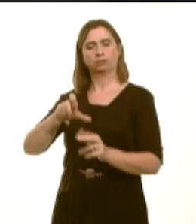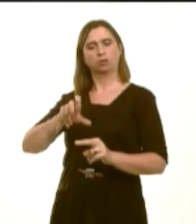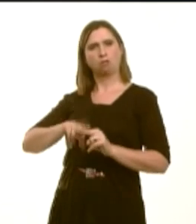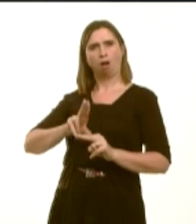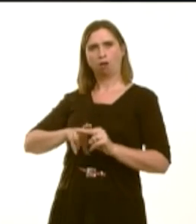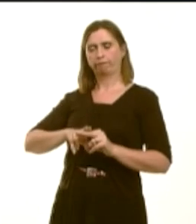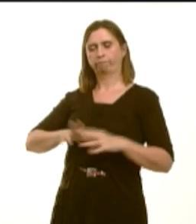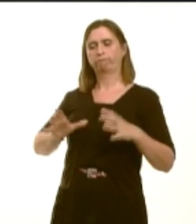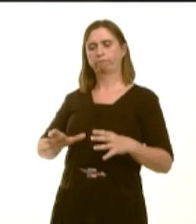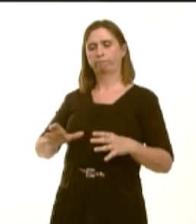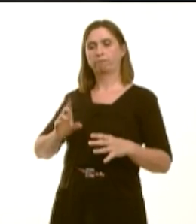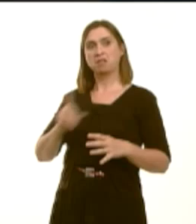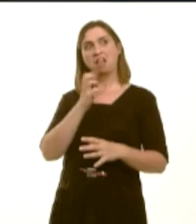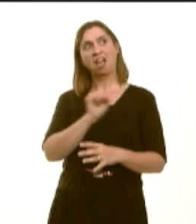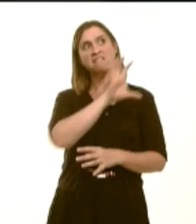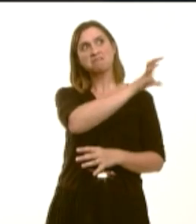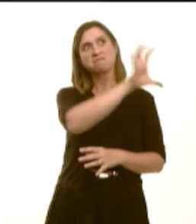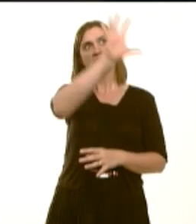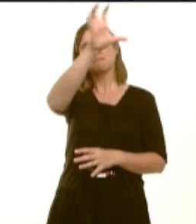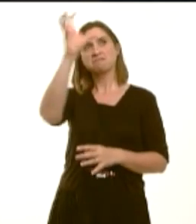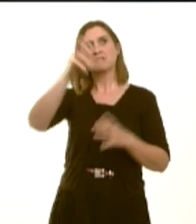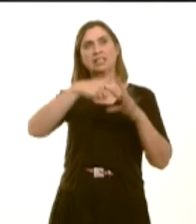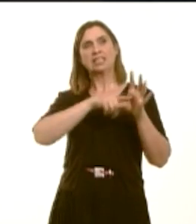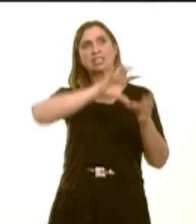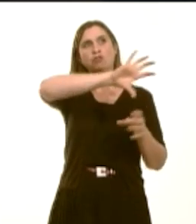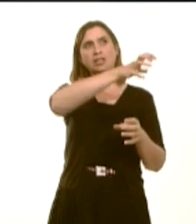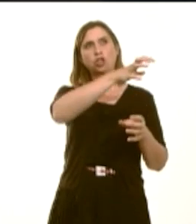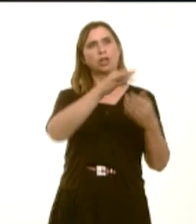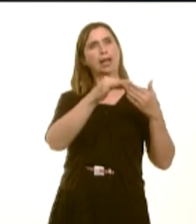but, in other successful city regions, that leadership has come from the grass roots.